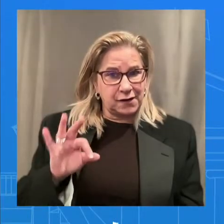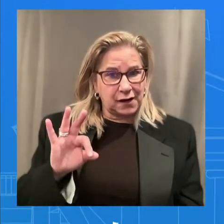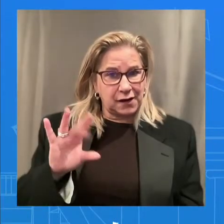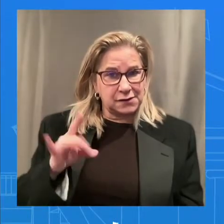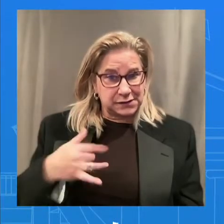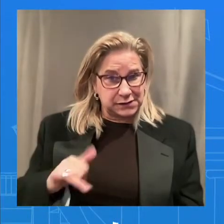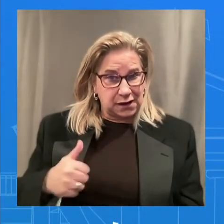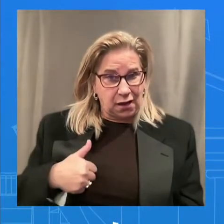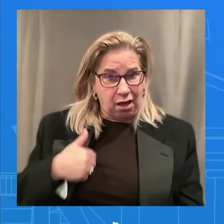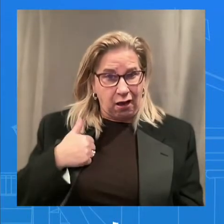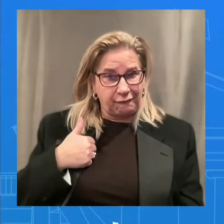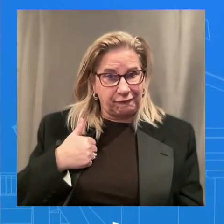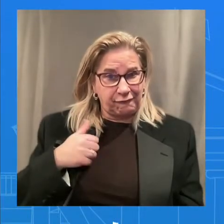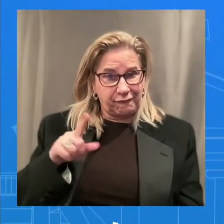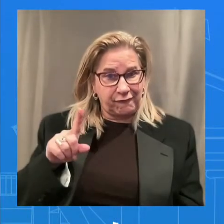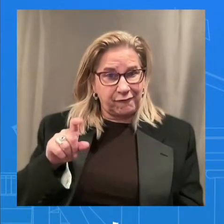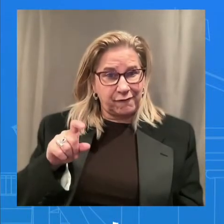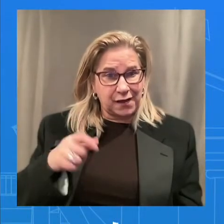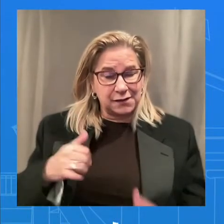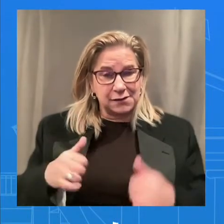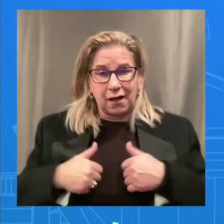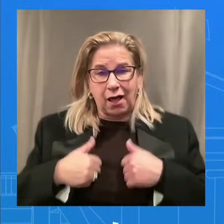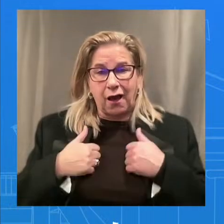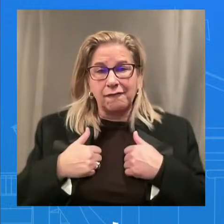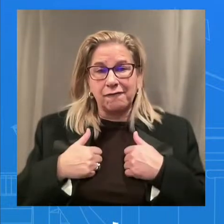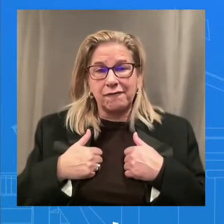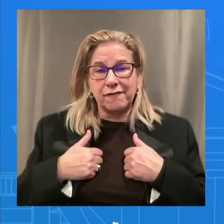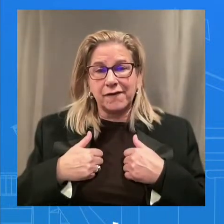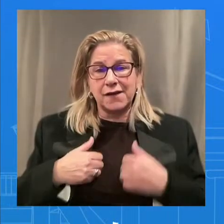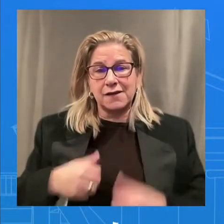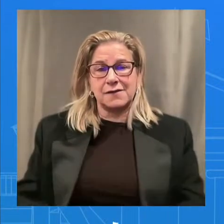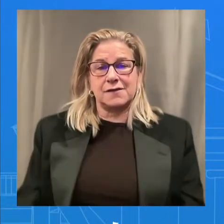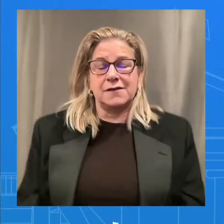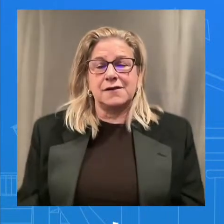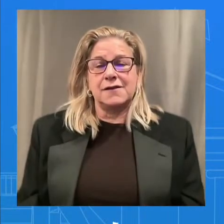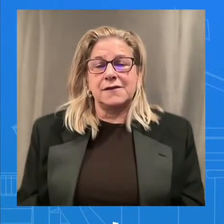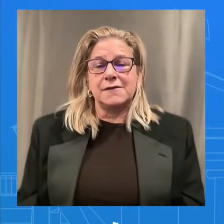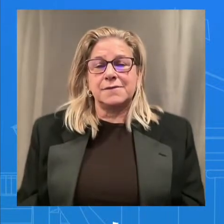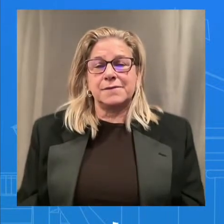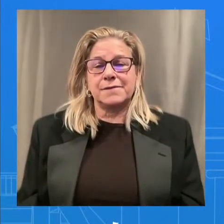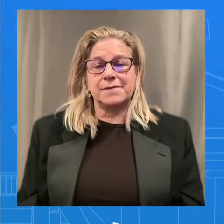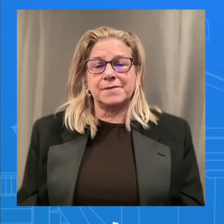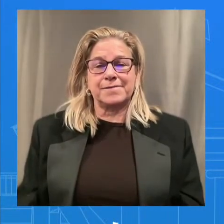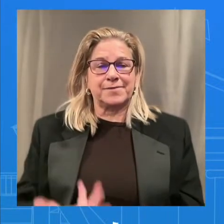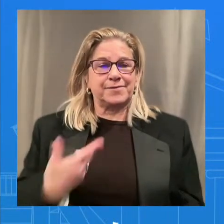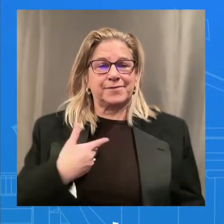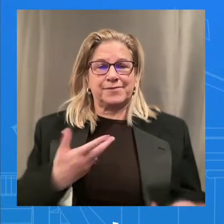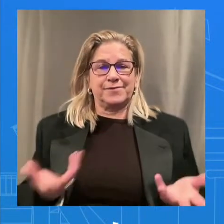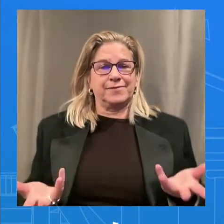refer you to the Israelis, who have been taking the -- the lead in terms of characterizing their best assessment,